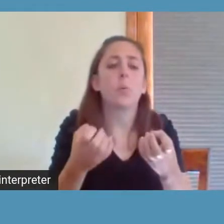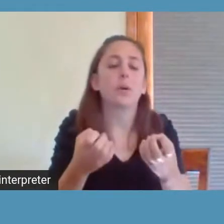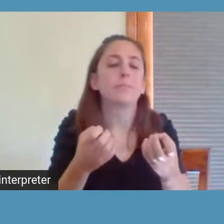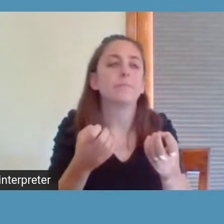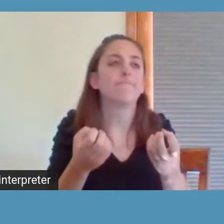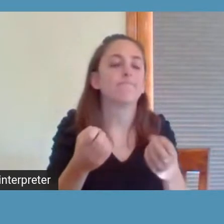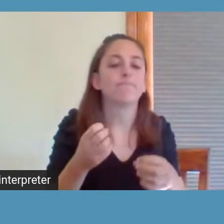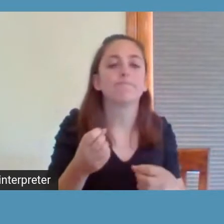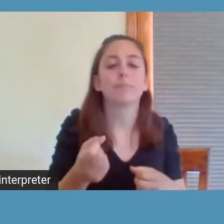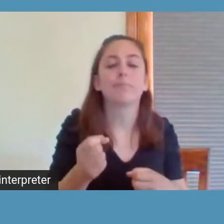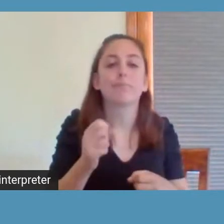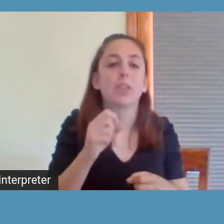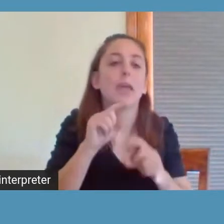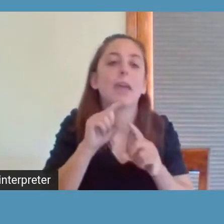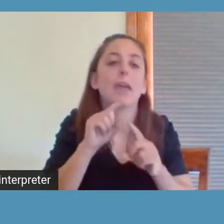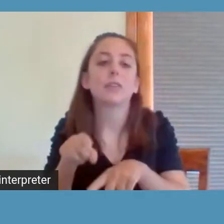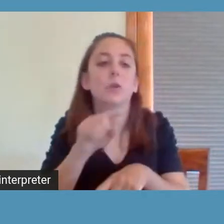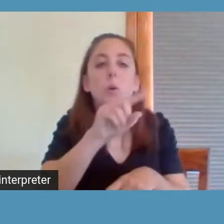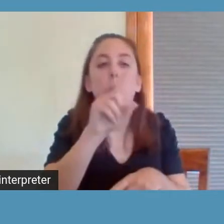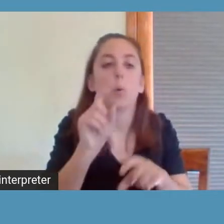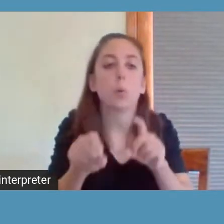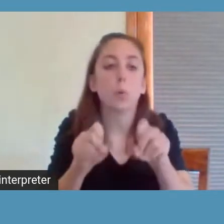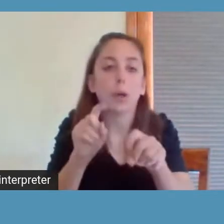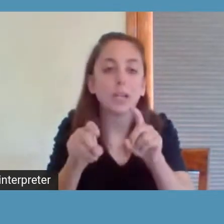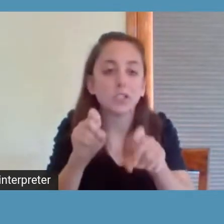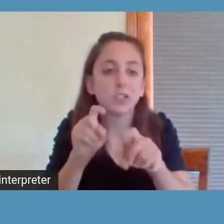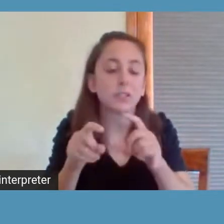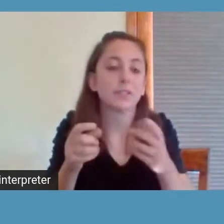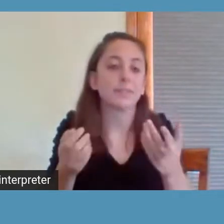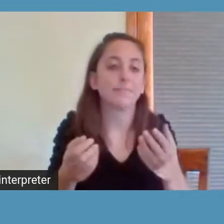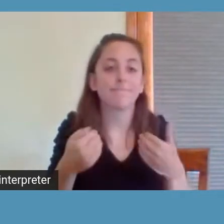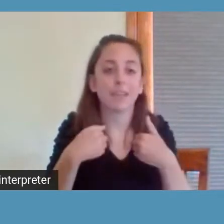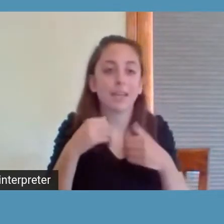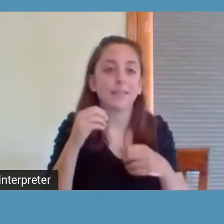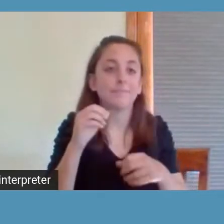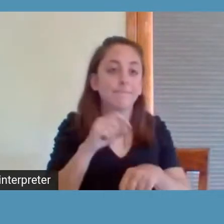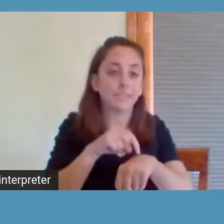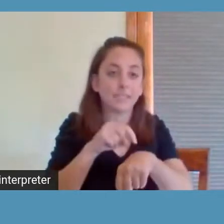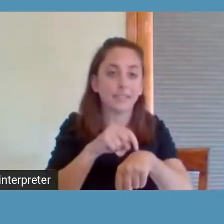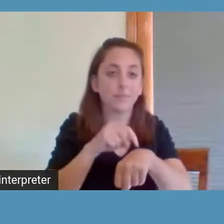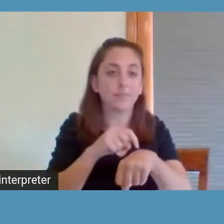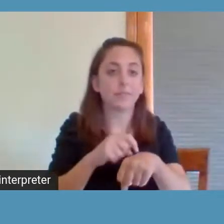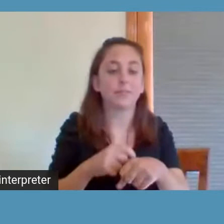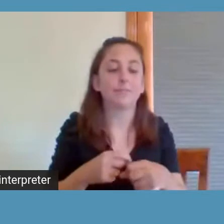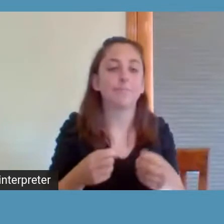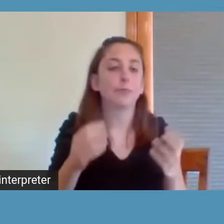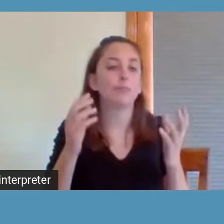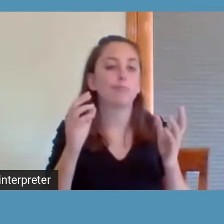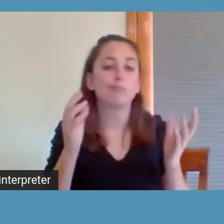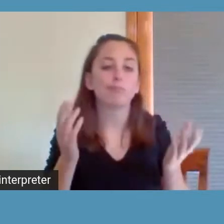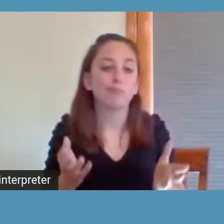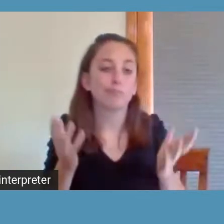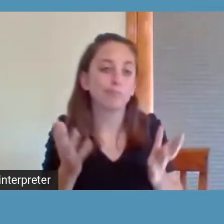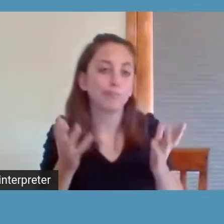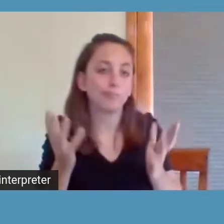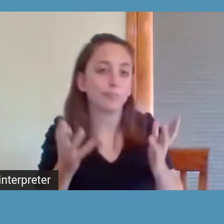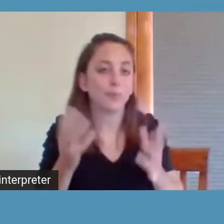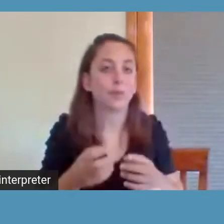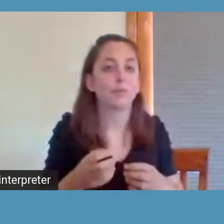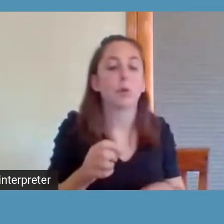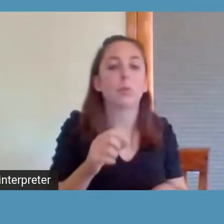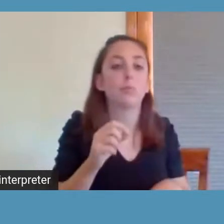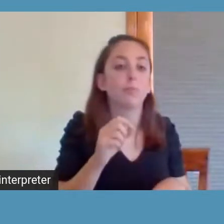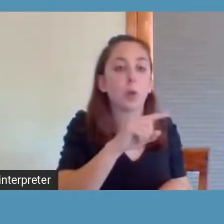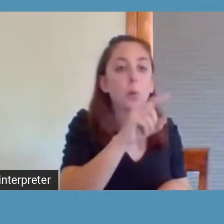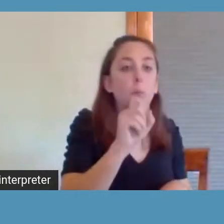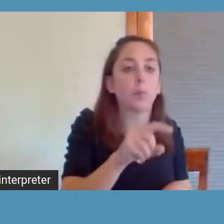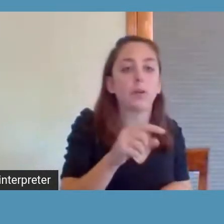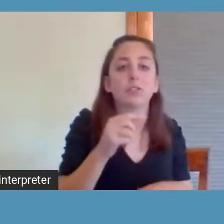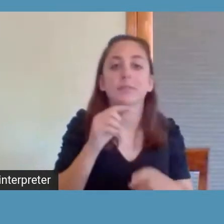i want to give some time for people to ask questions or have conversation um and um you know